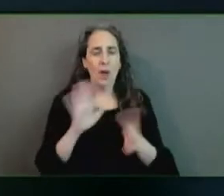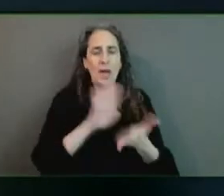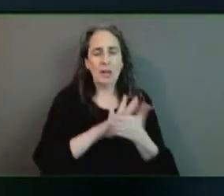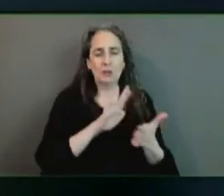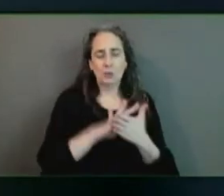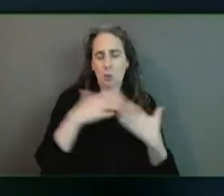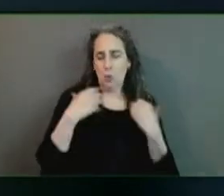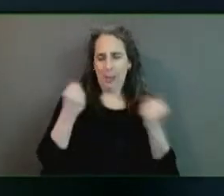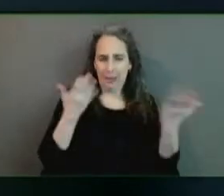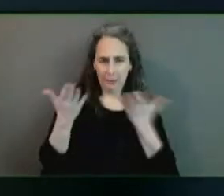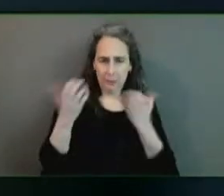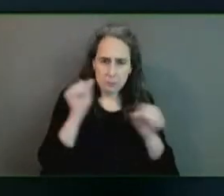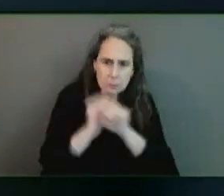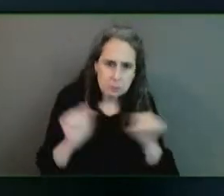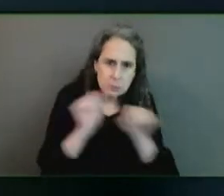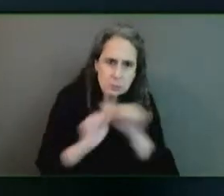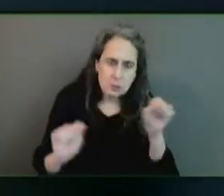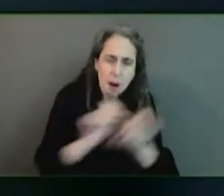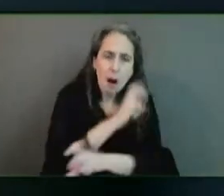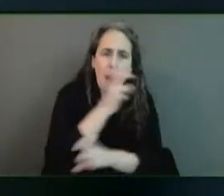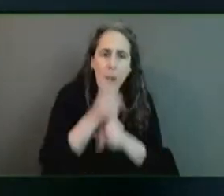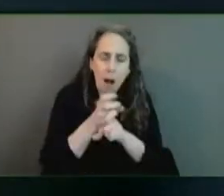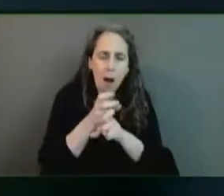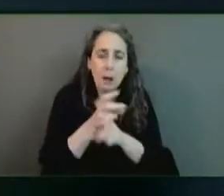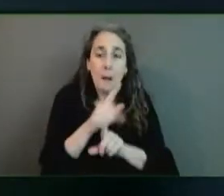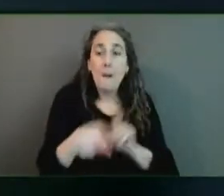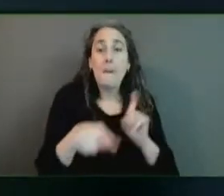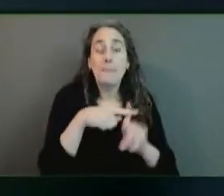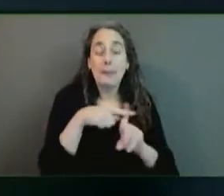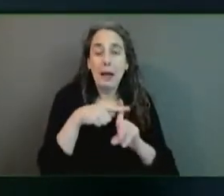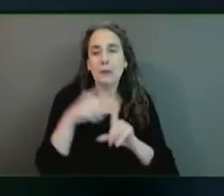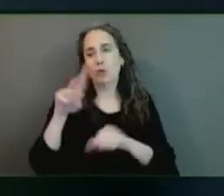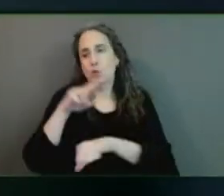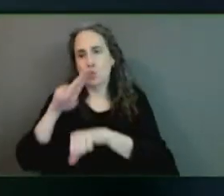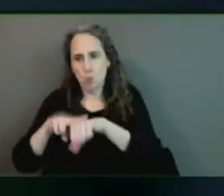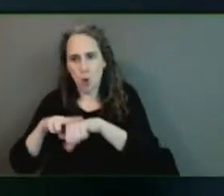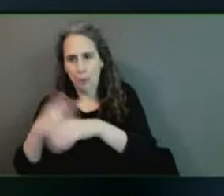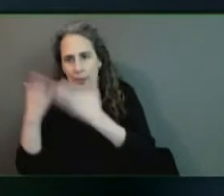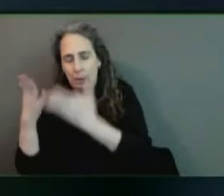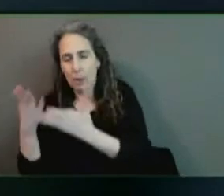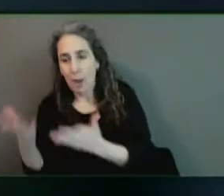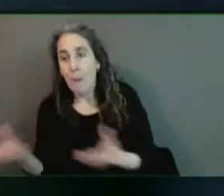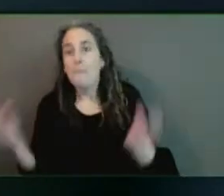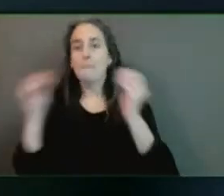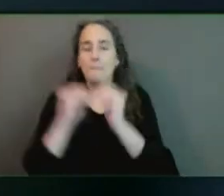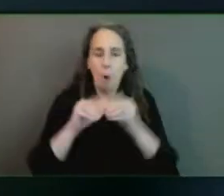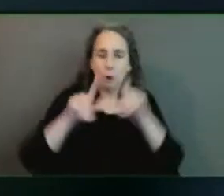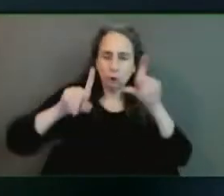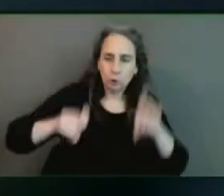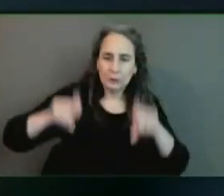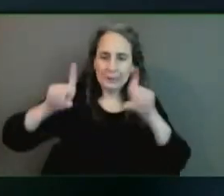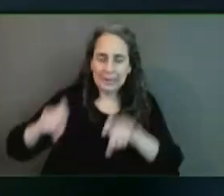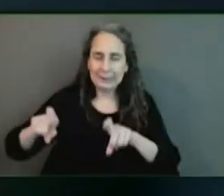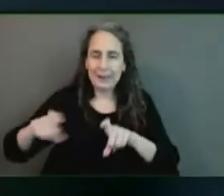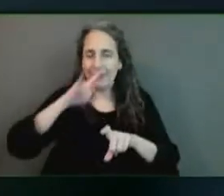colleagues and school health services. Have been working incredibly hard, in addition to